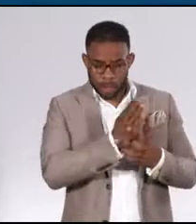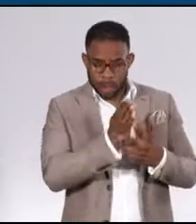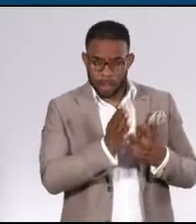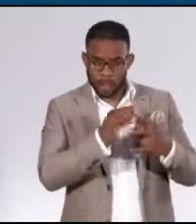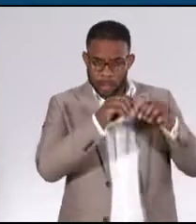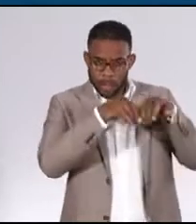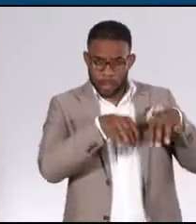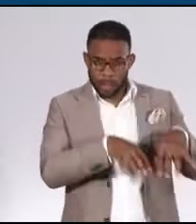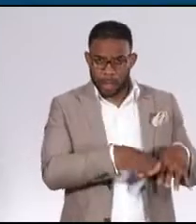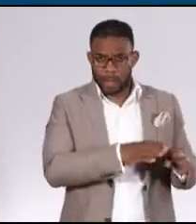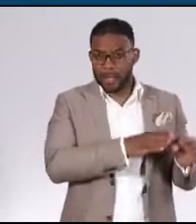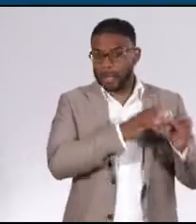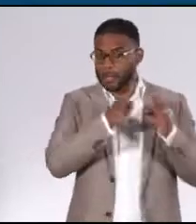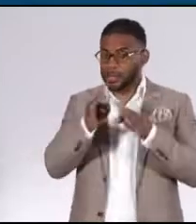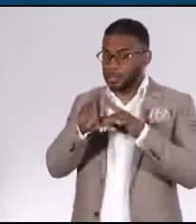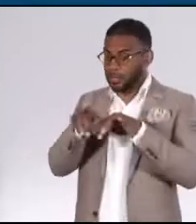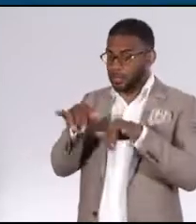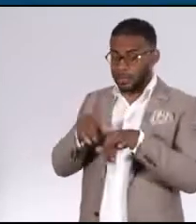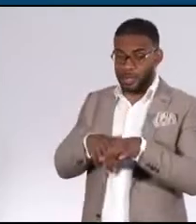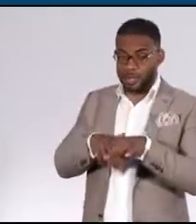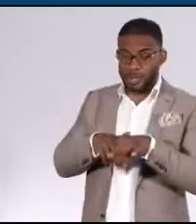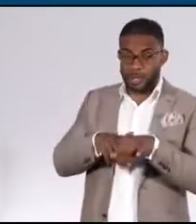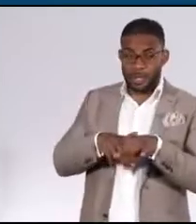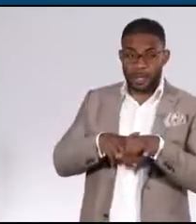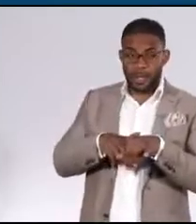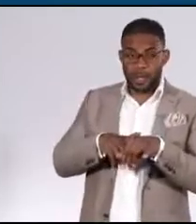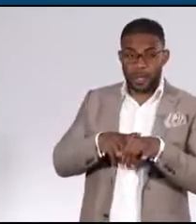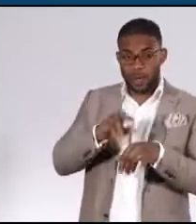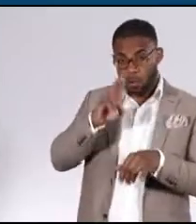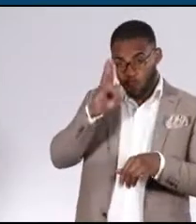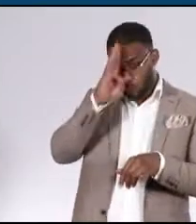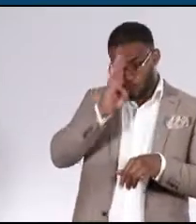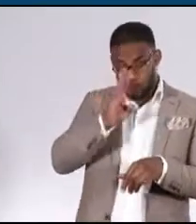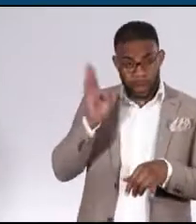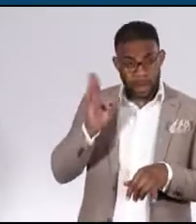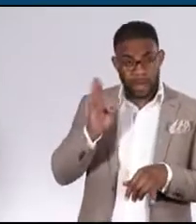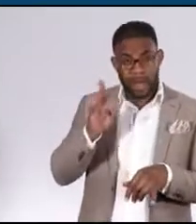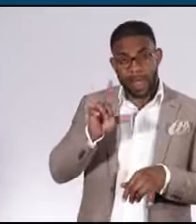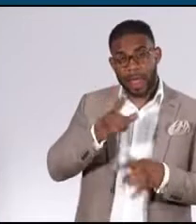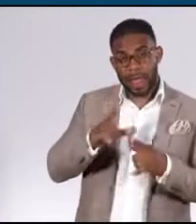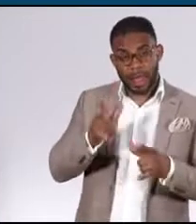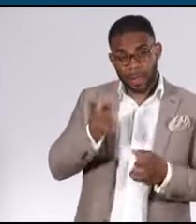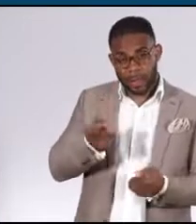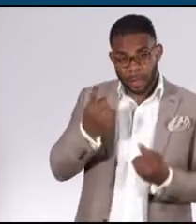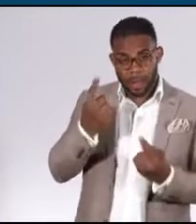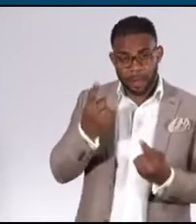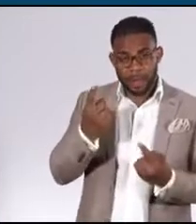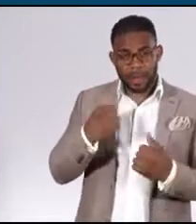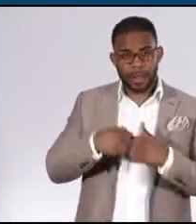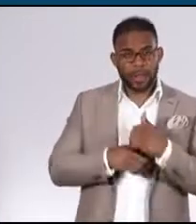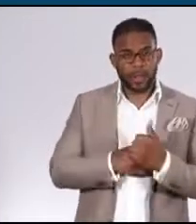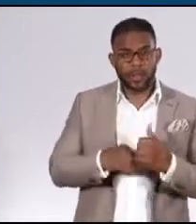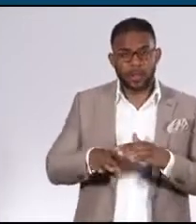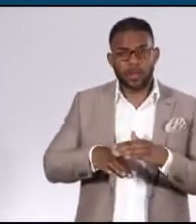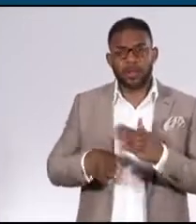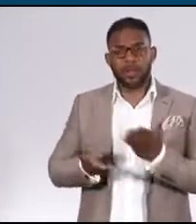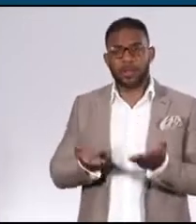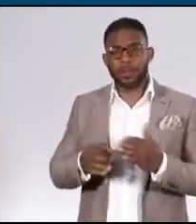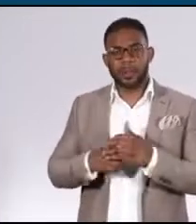At the same time, this hierarchy proceeds in the right side to as well. For language, comprehension fundamentally serves the basis for effective communication